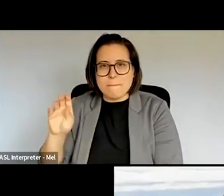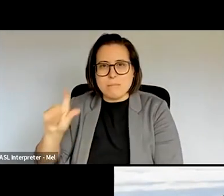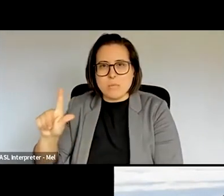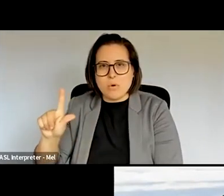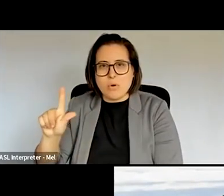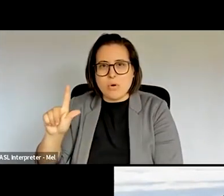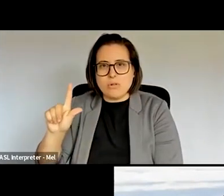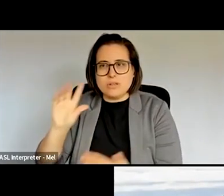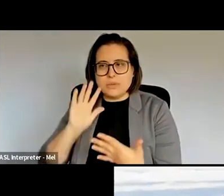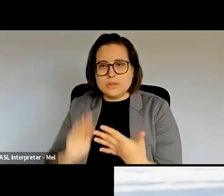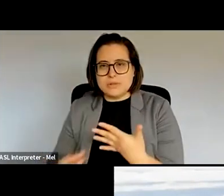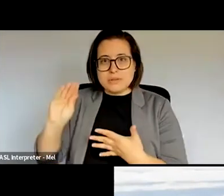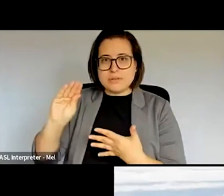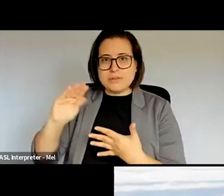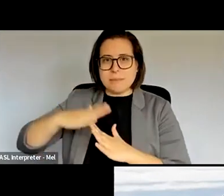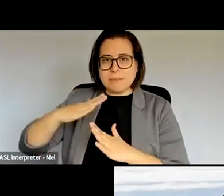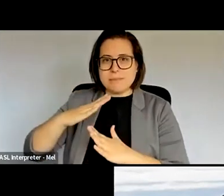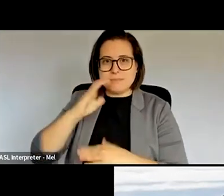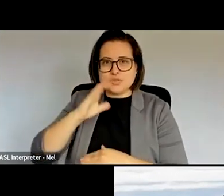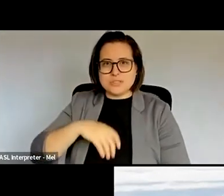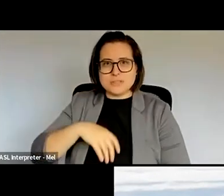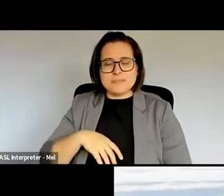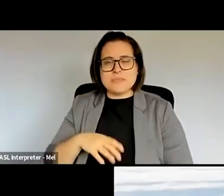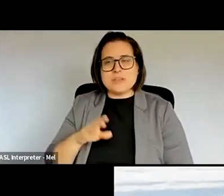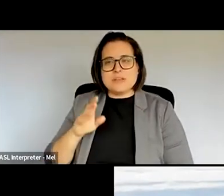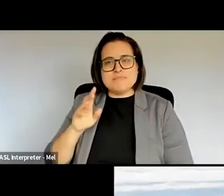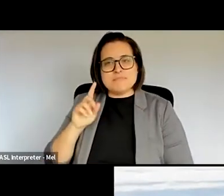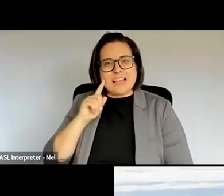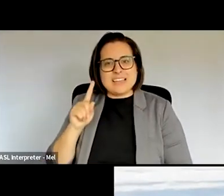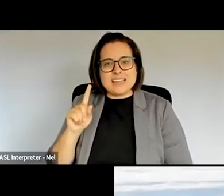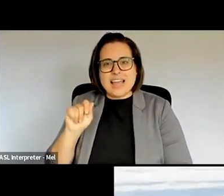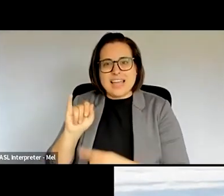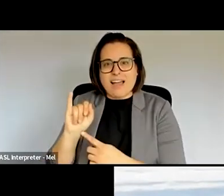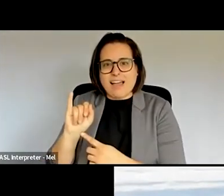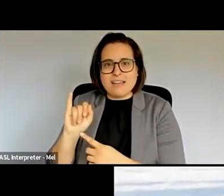never even 20 years from now going to have AI without humans in the loop somewhere because